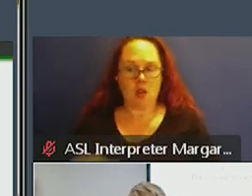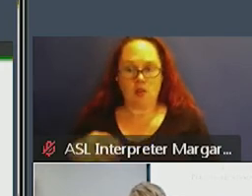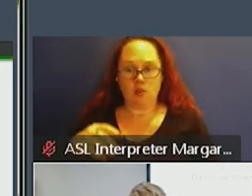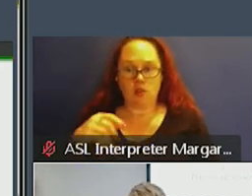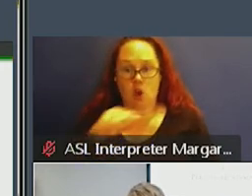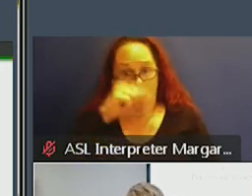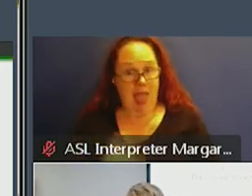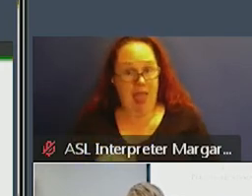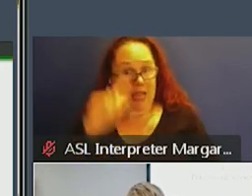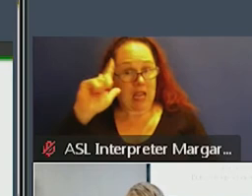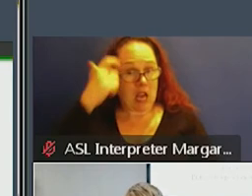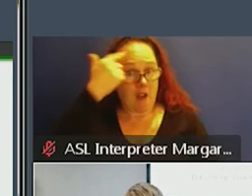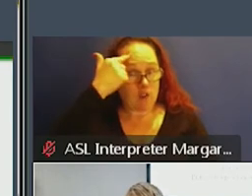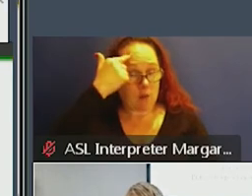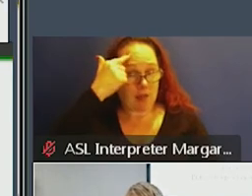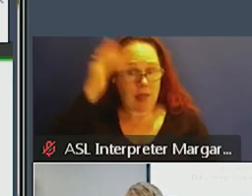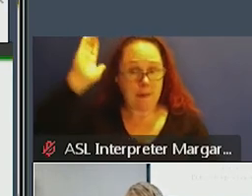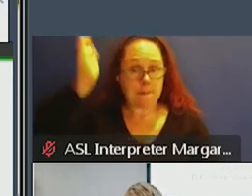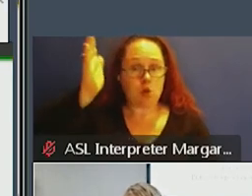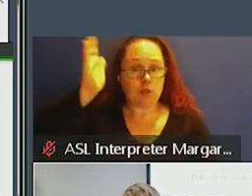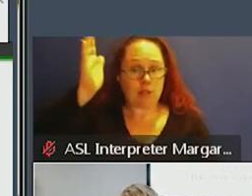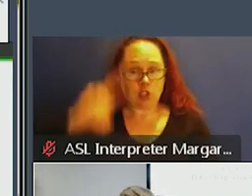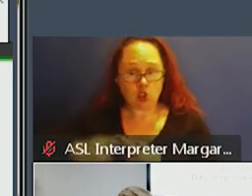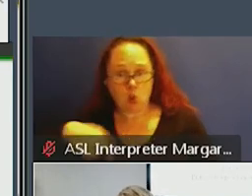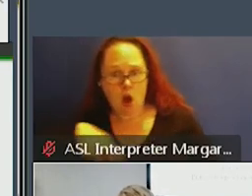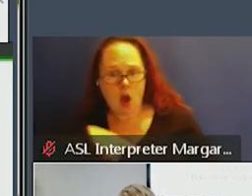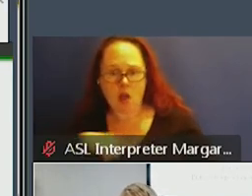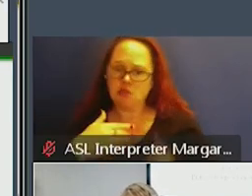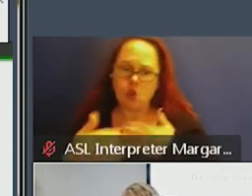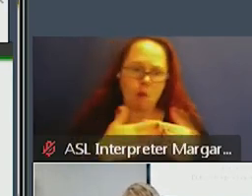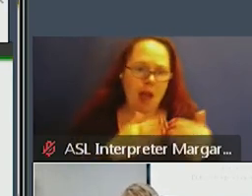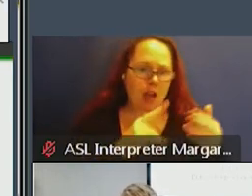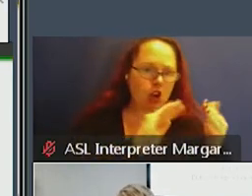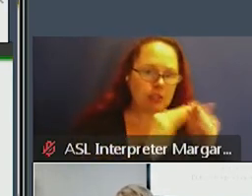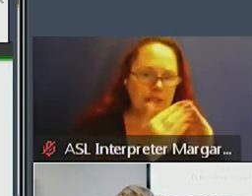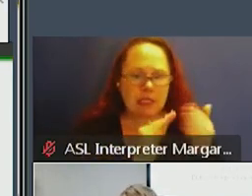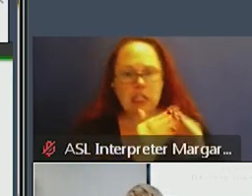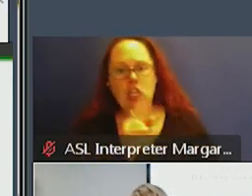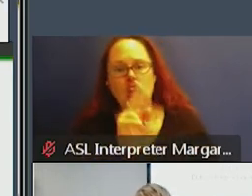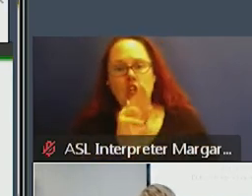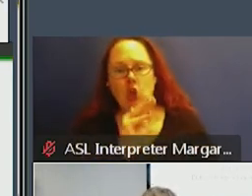George's County. If it's the city, if it's the university of Maryland, if it's a community college,